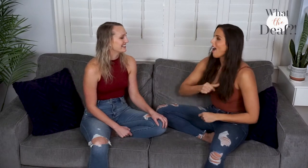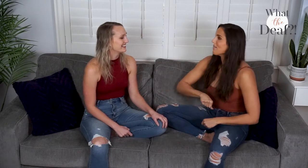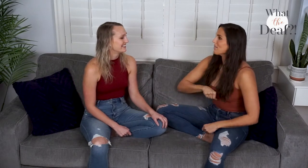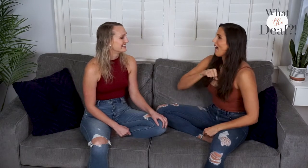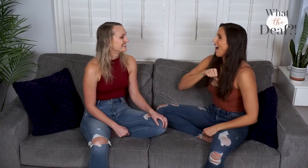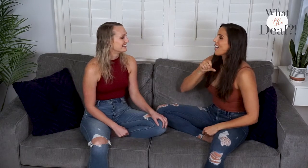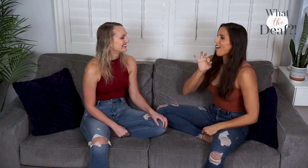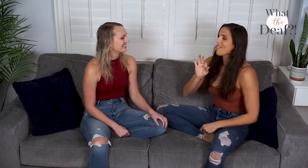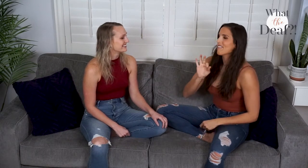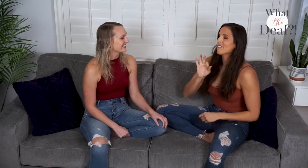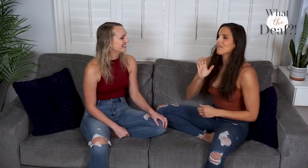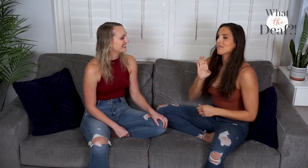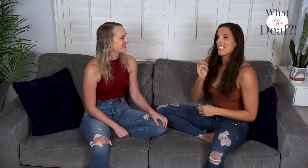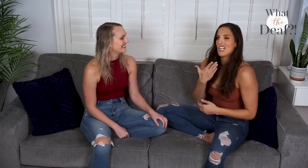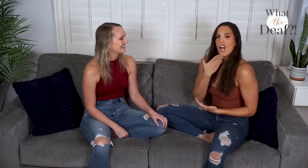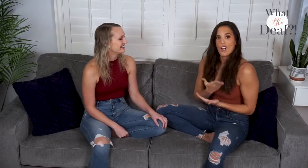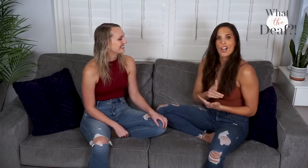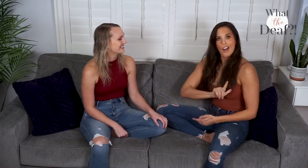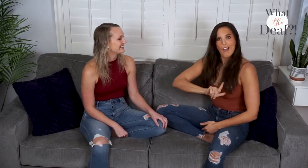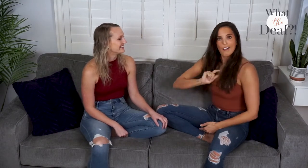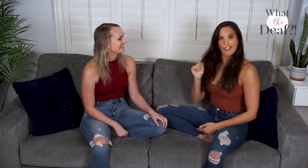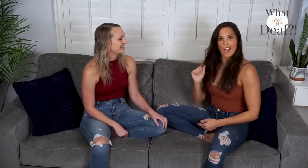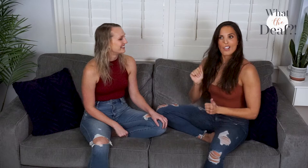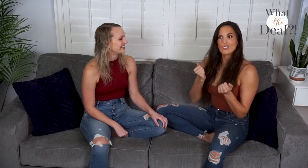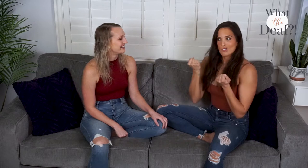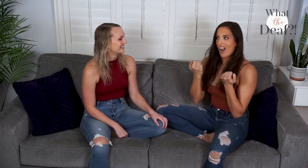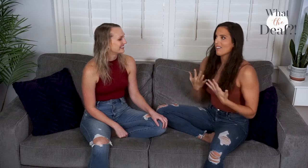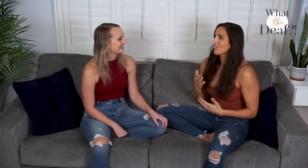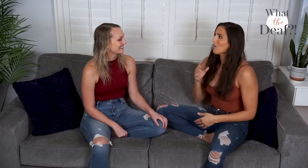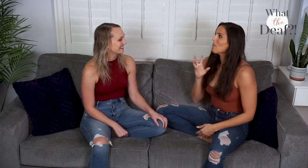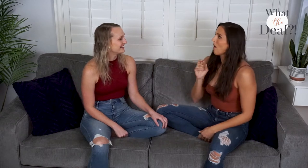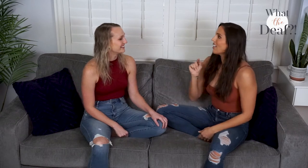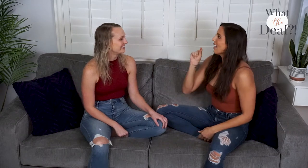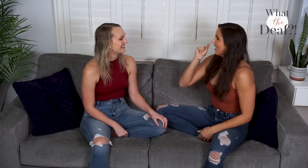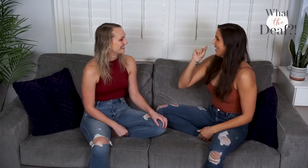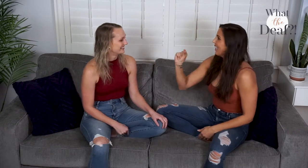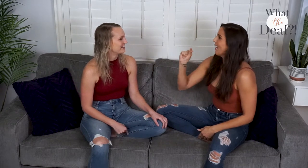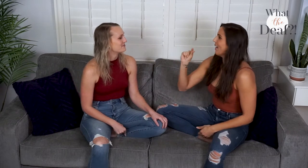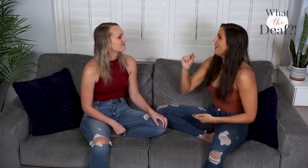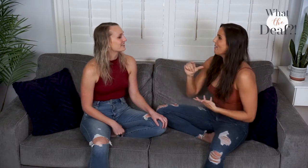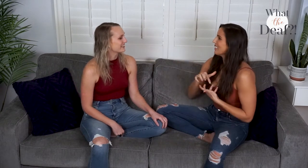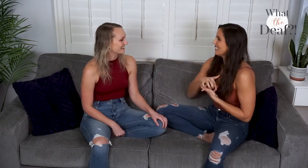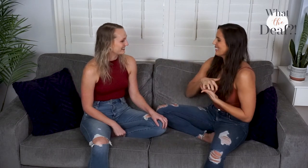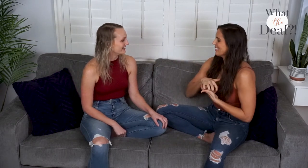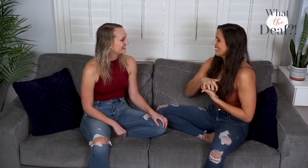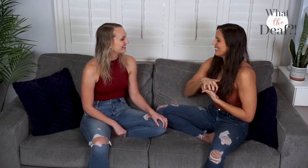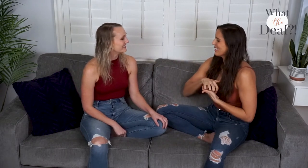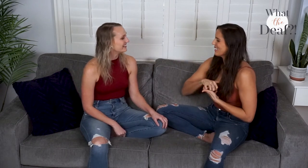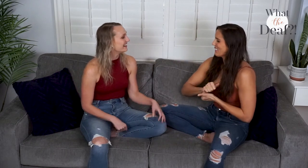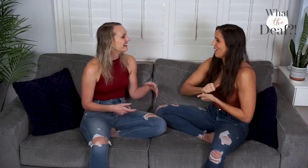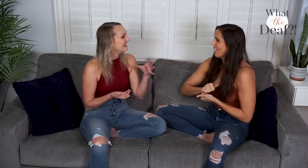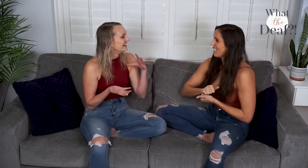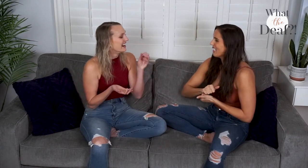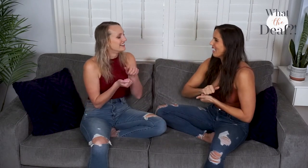but my pride of being a good LA driver was a little bit damaged.